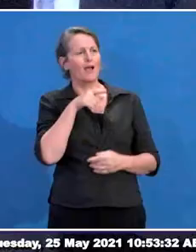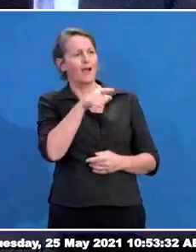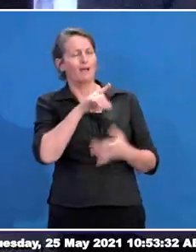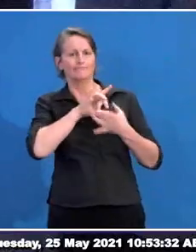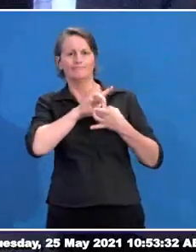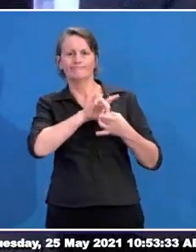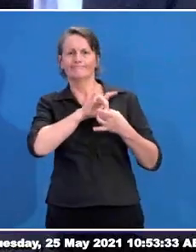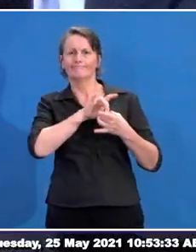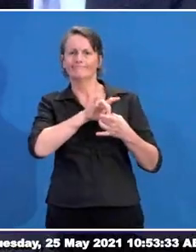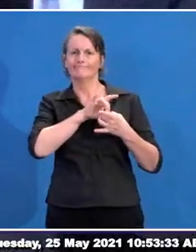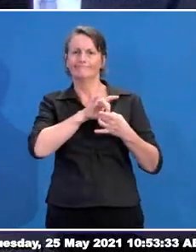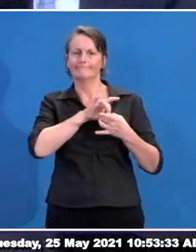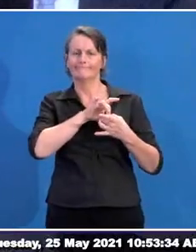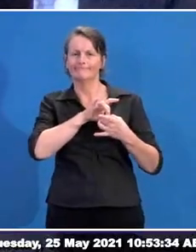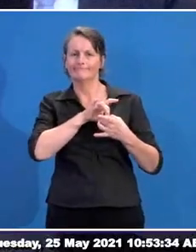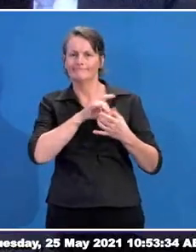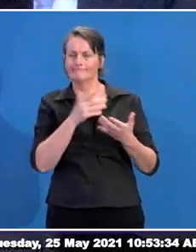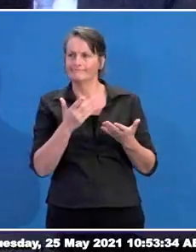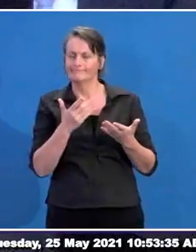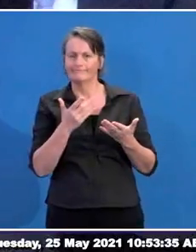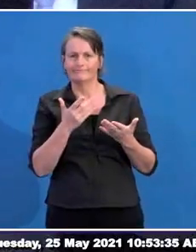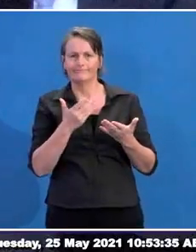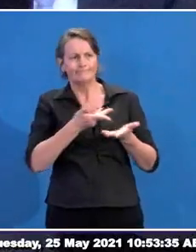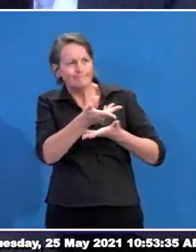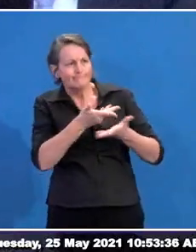who clearly you can engage with? ELIZA: Yeah.